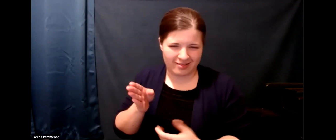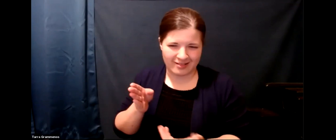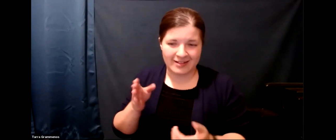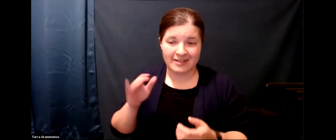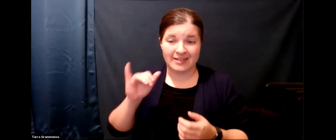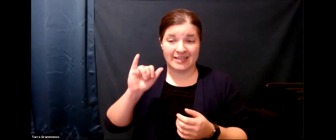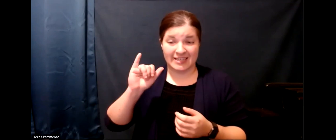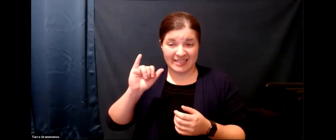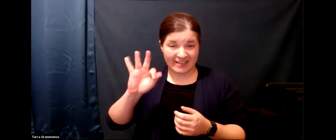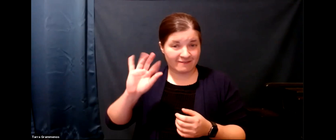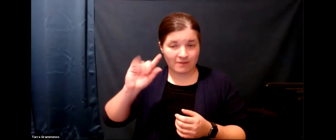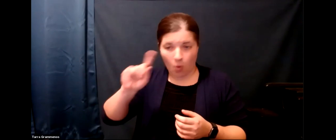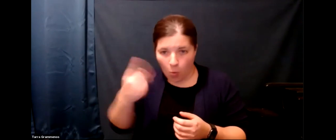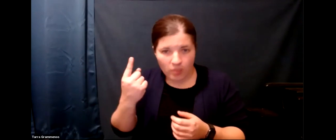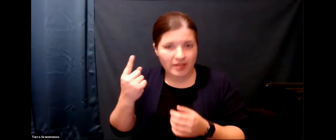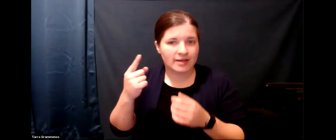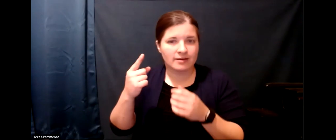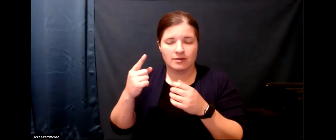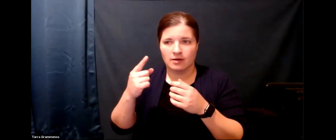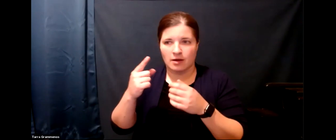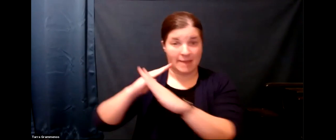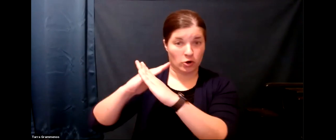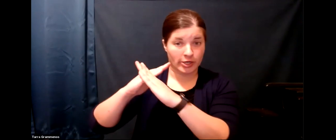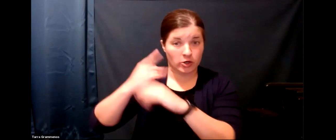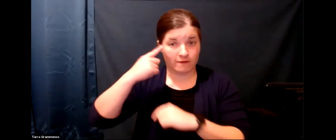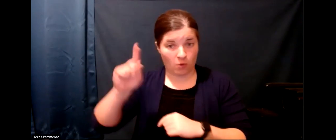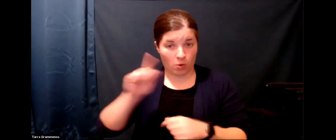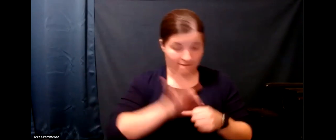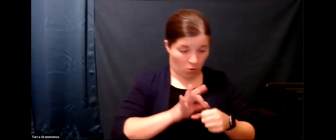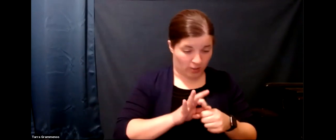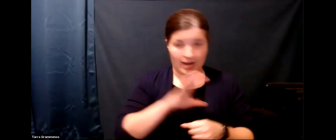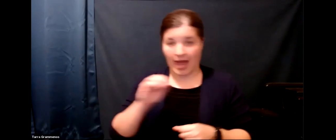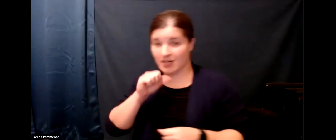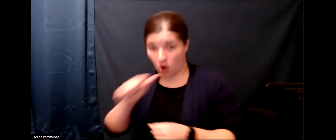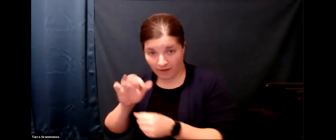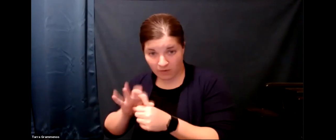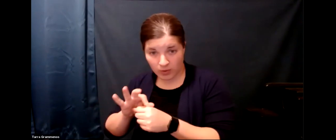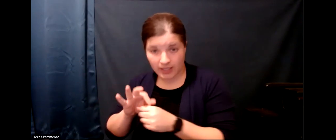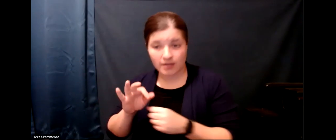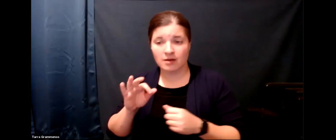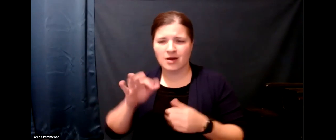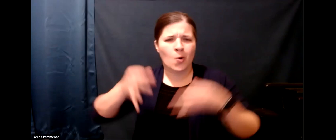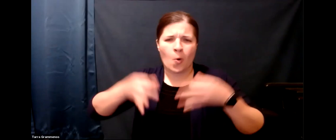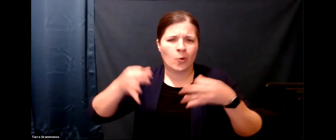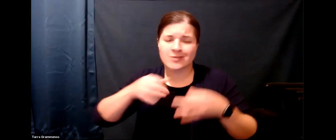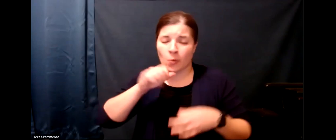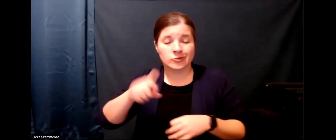voting was a functioning postal service, I honestly can't imagine courts sitting by and allowing that to happen.